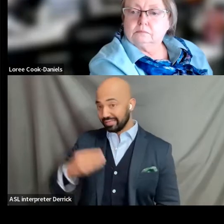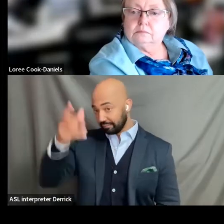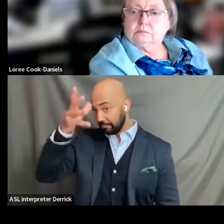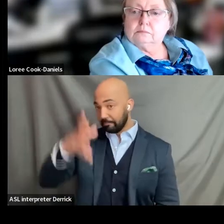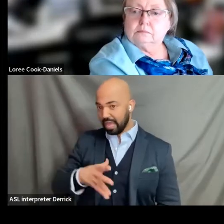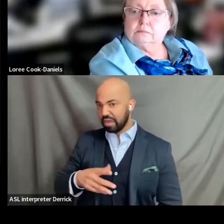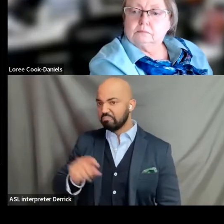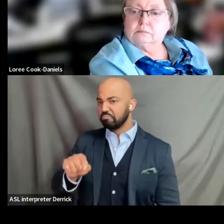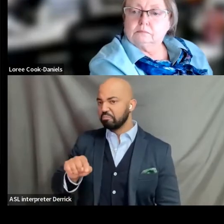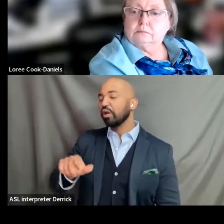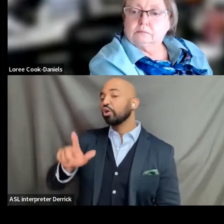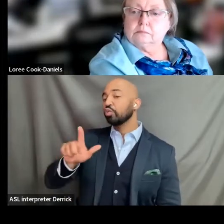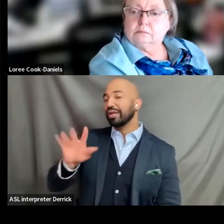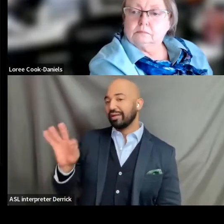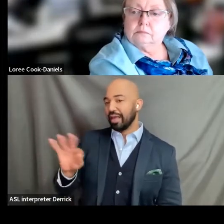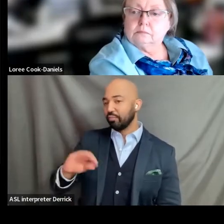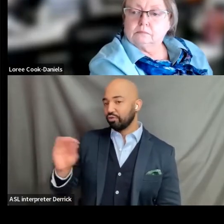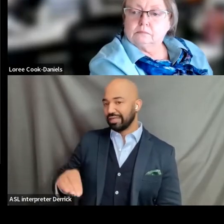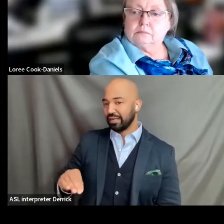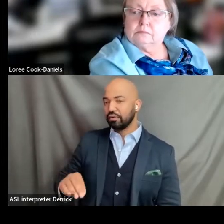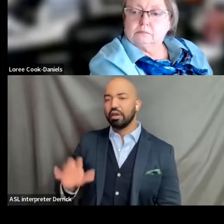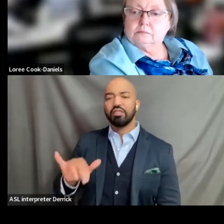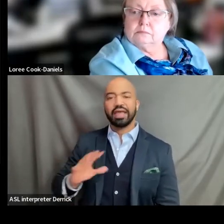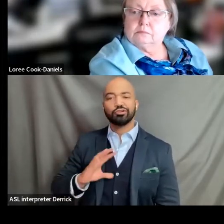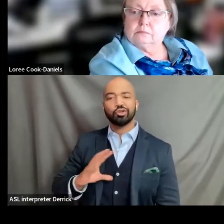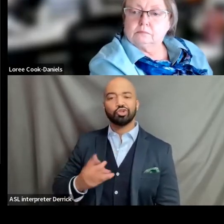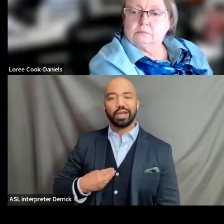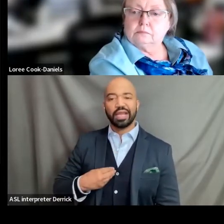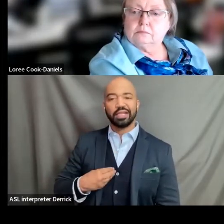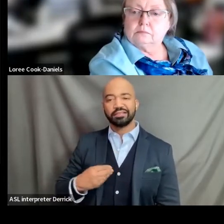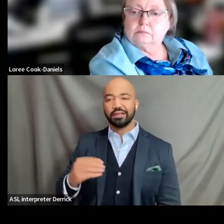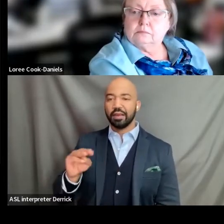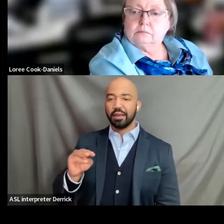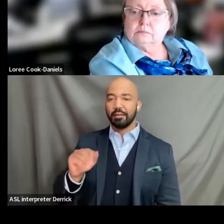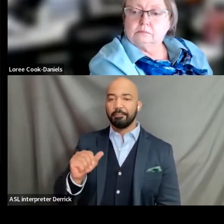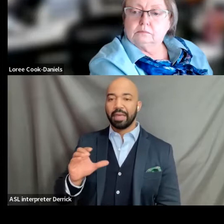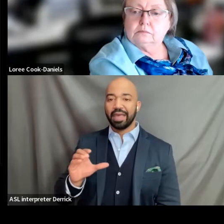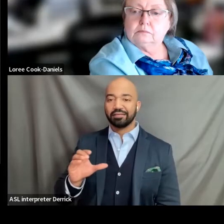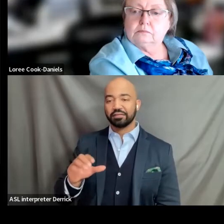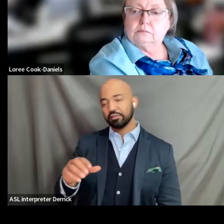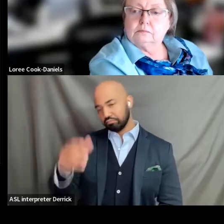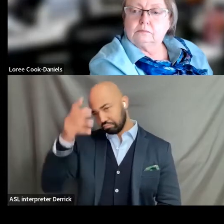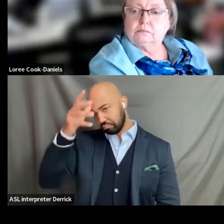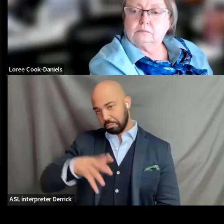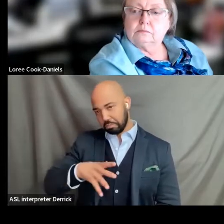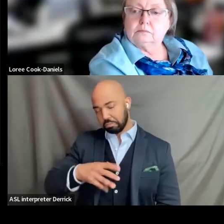is 29% which are the transmasculine folks but what's important about this slide is when we're looking at the one percent